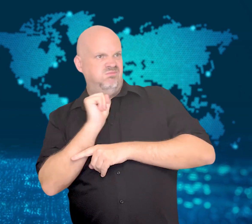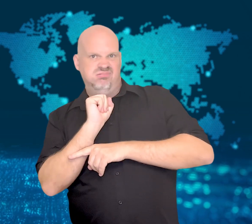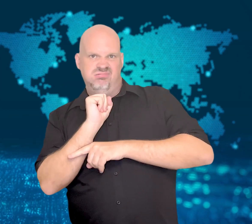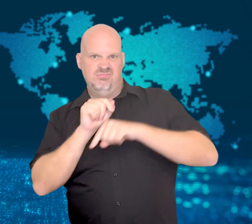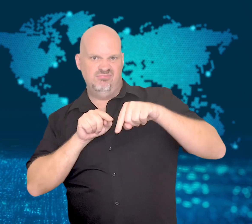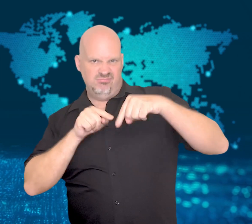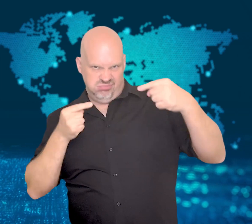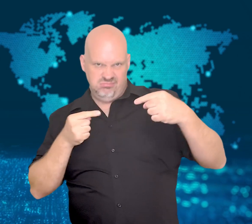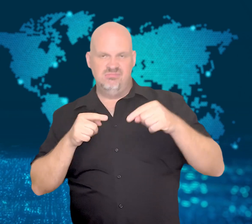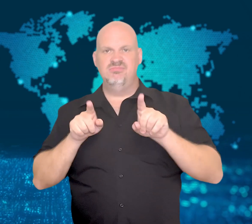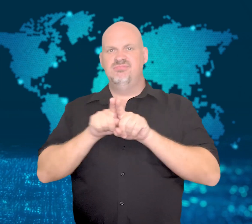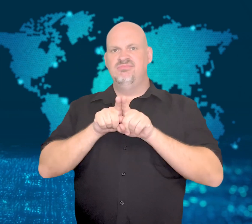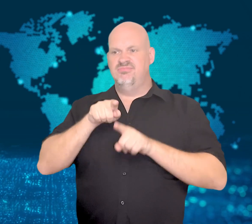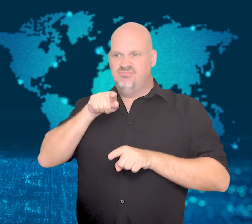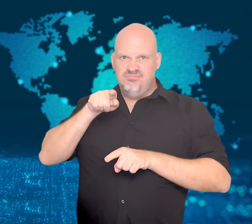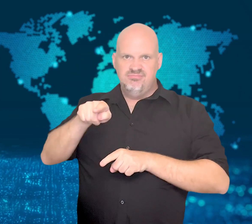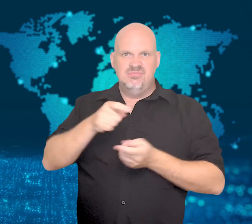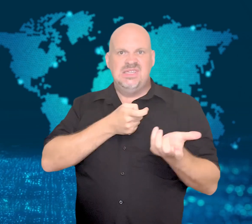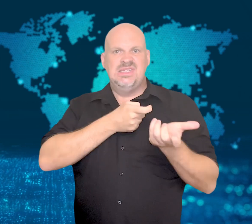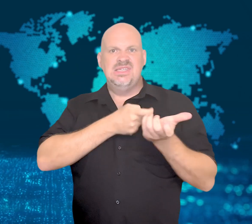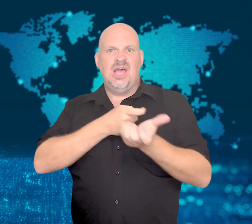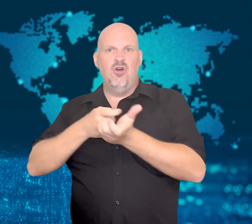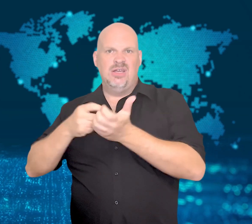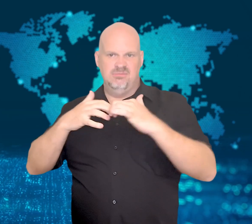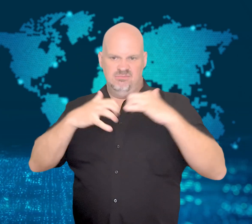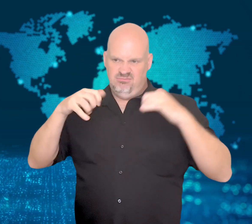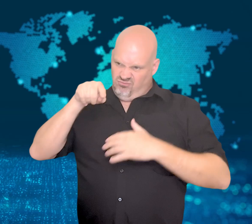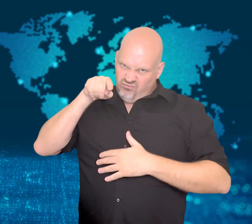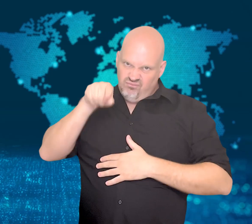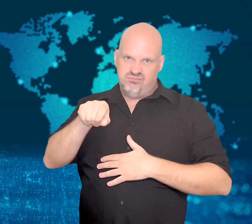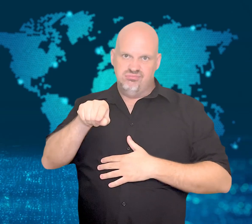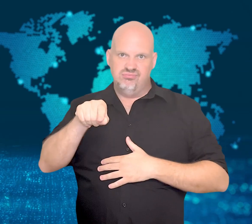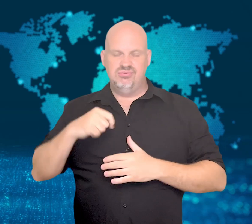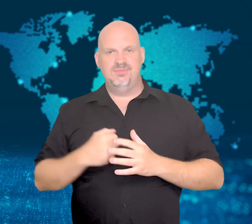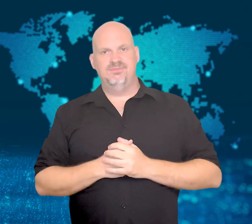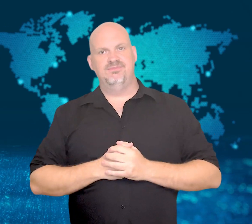The group's leader, Nnamdi Kanu, has been charged with treason and terrorism by the country’s government.